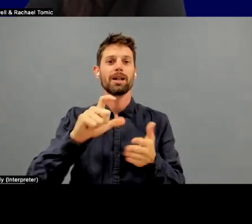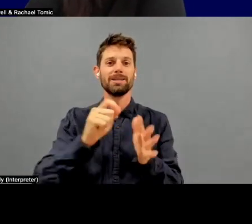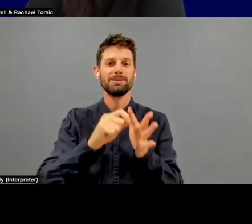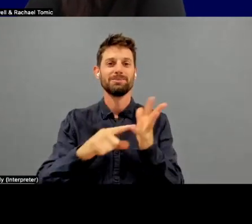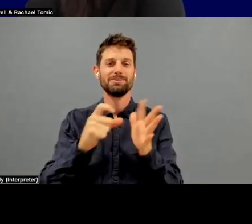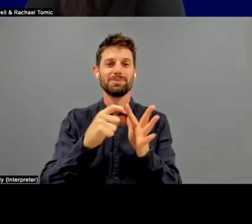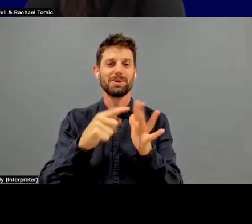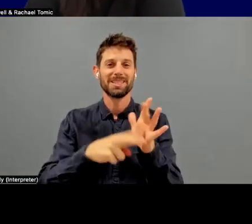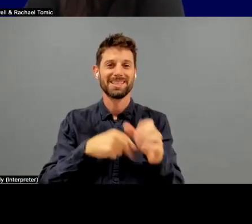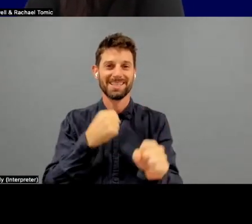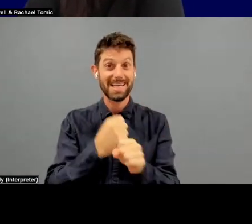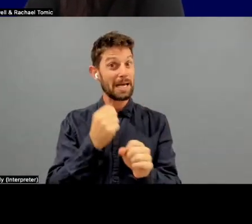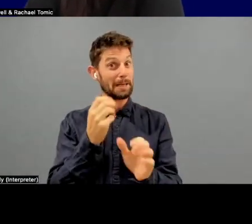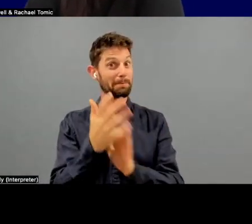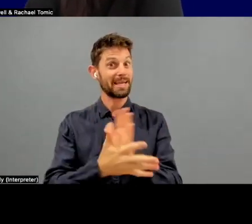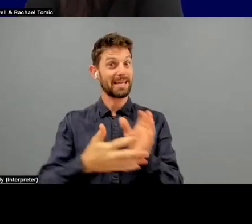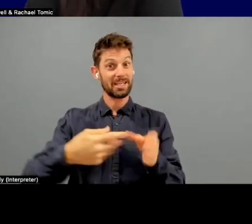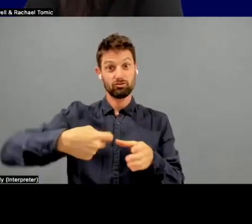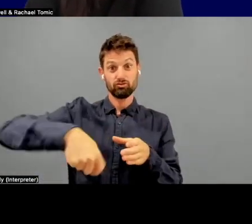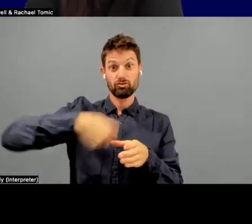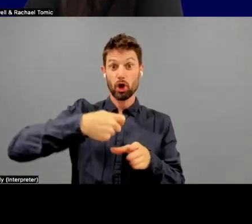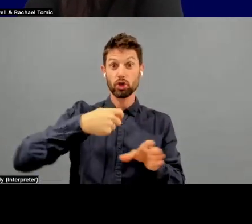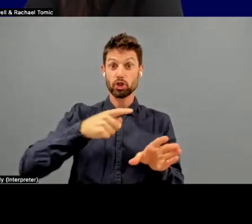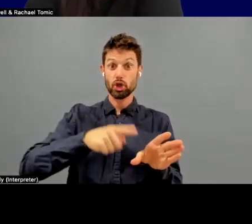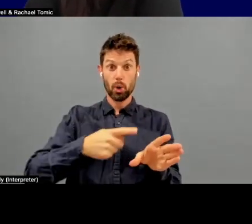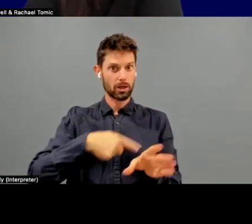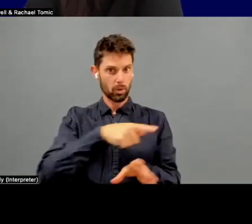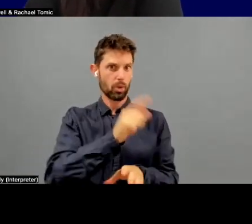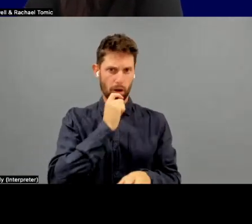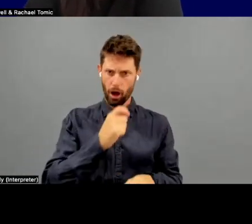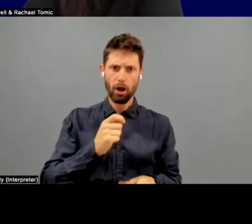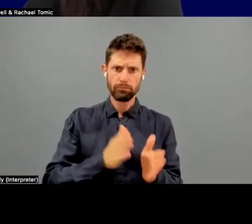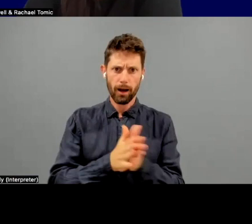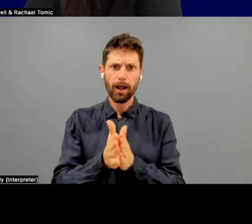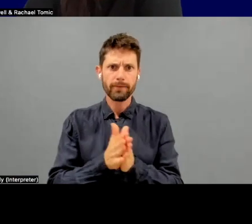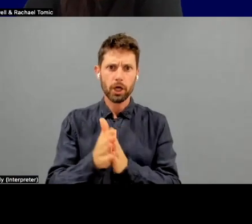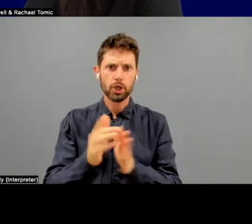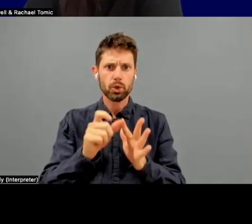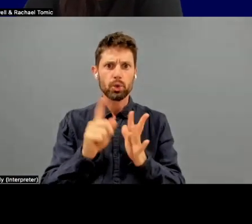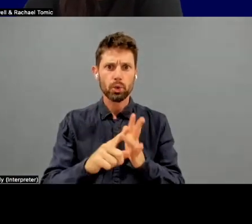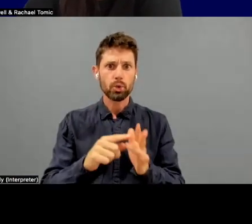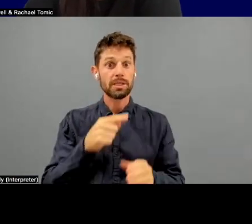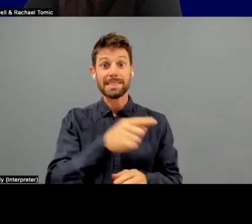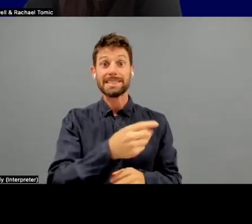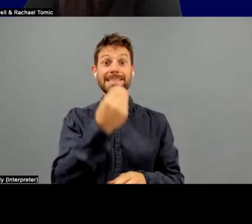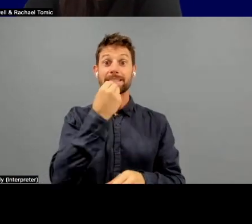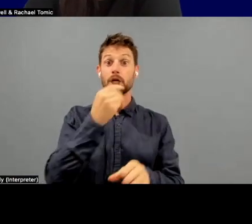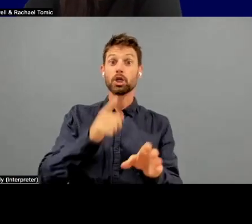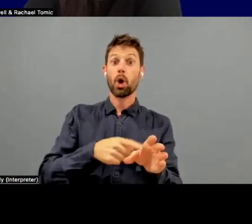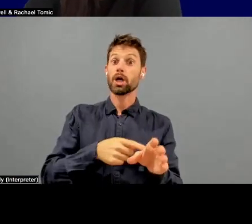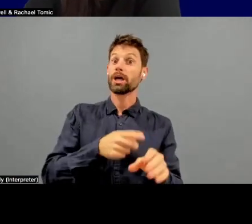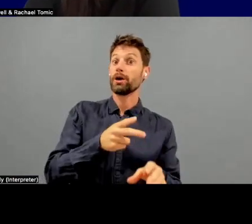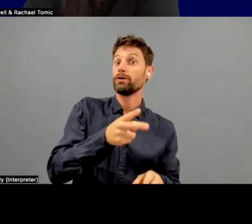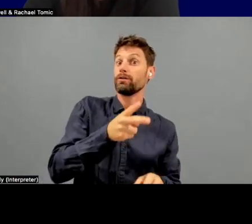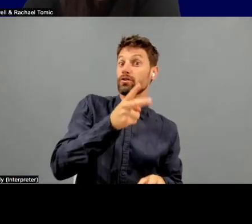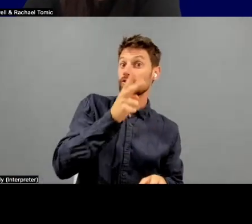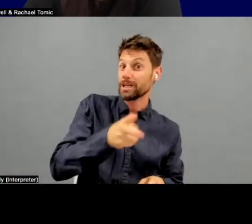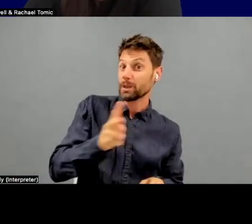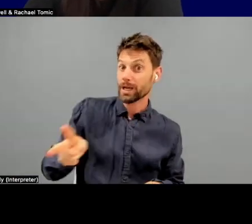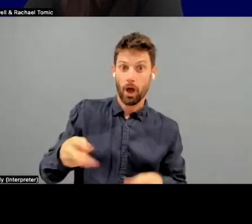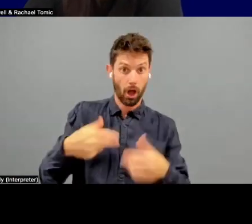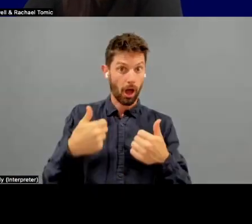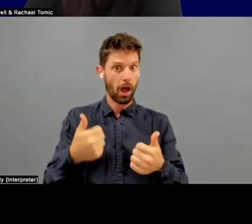her. She also eats yoghurt frequently, so it's something that we can practice often,